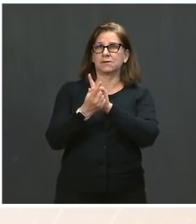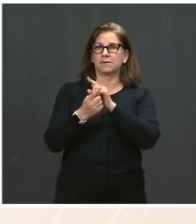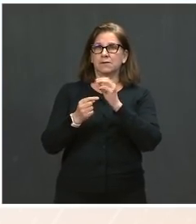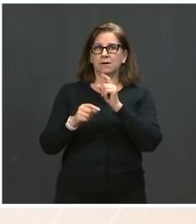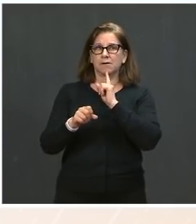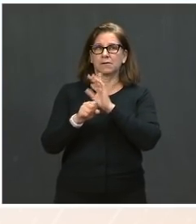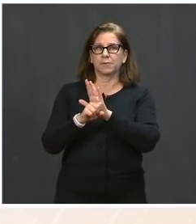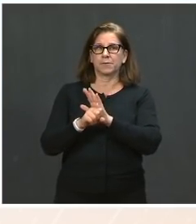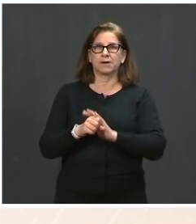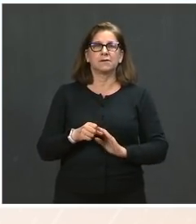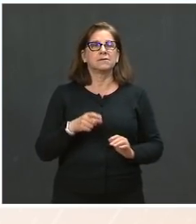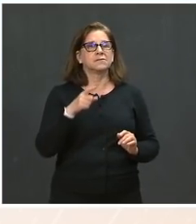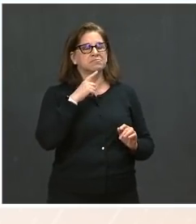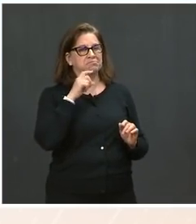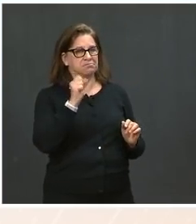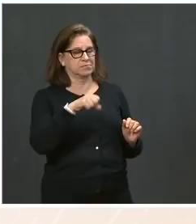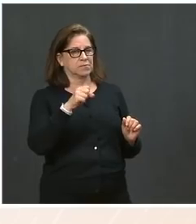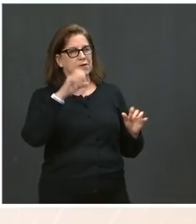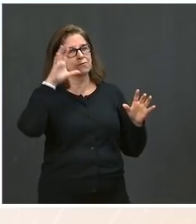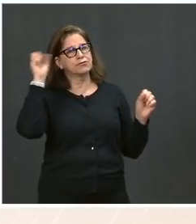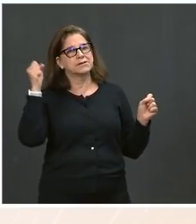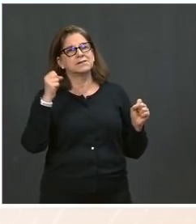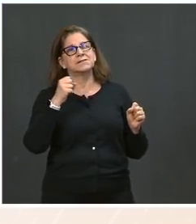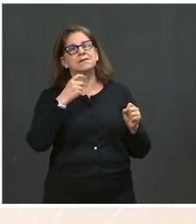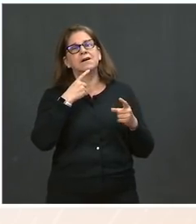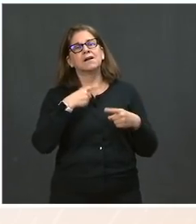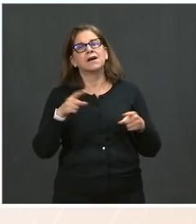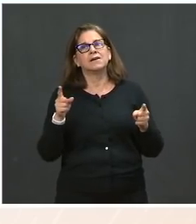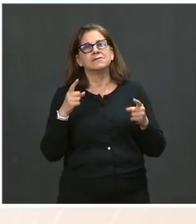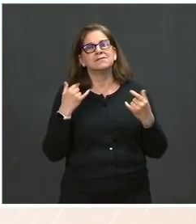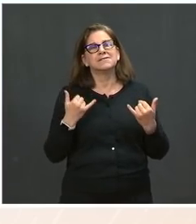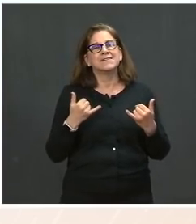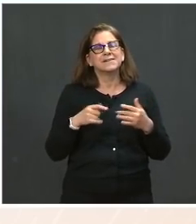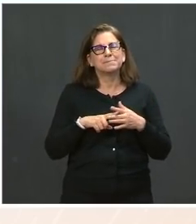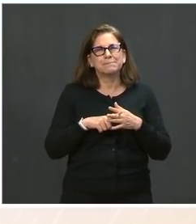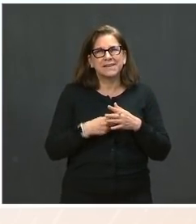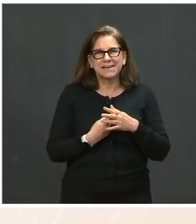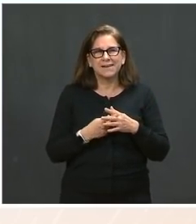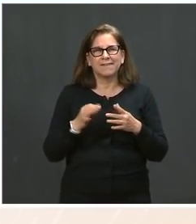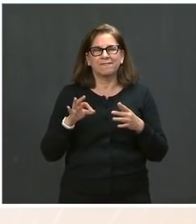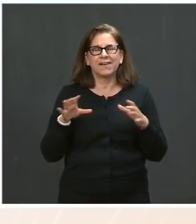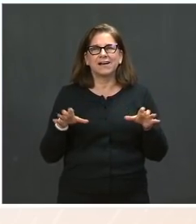initial actions to address gun violence. There will be more. That is absolutely his commitment.